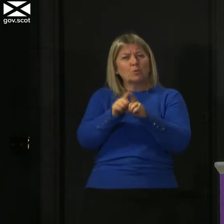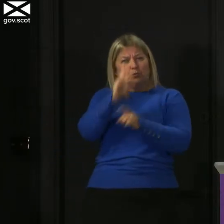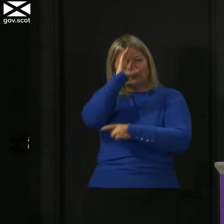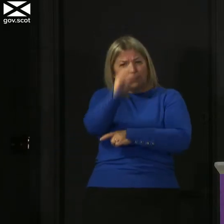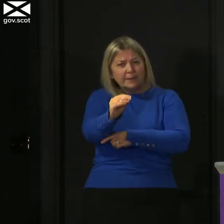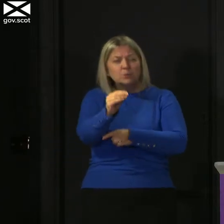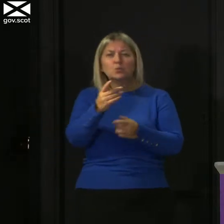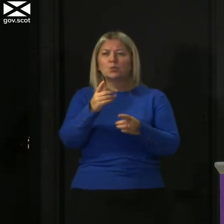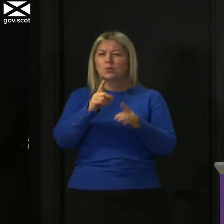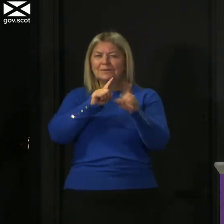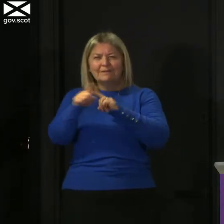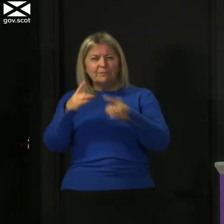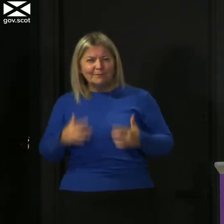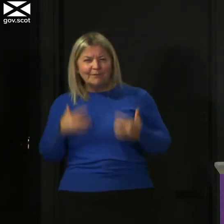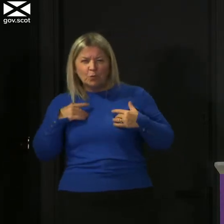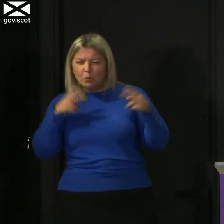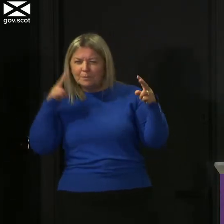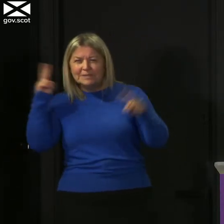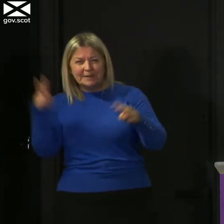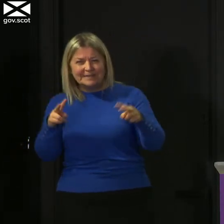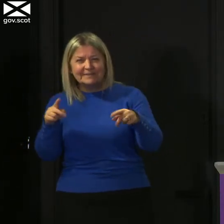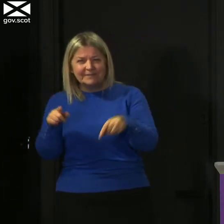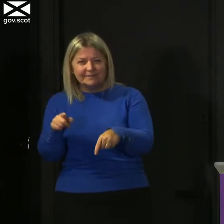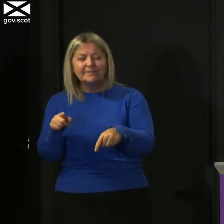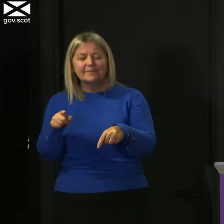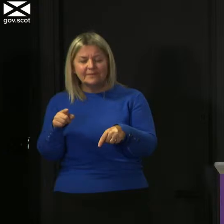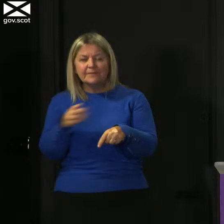views on just where we are and what might transpire over the next few-days, there is a